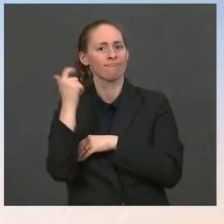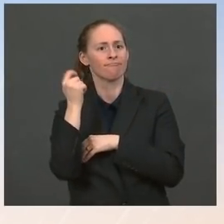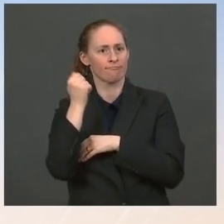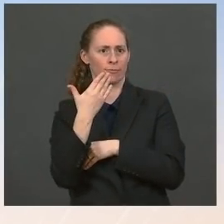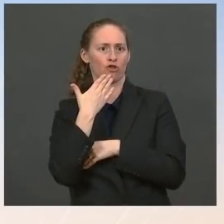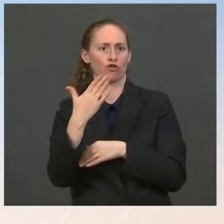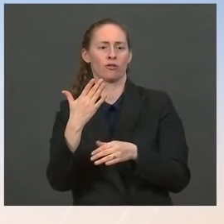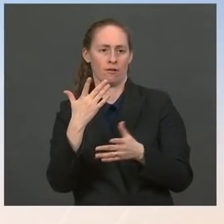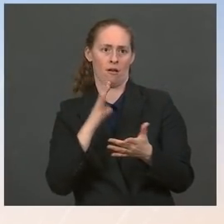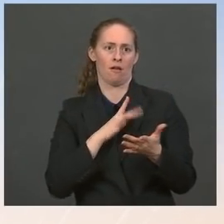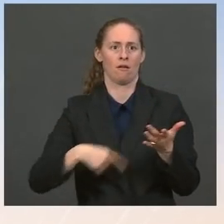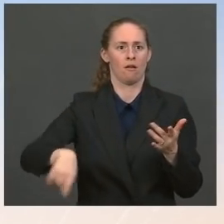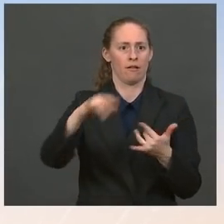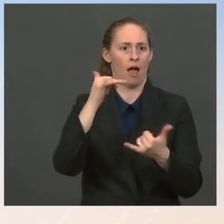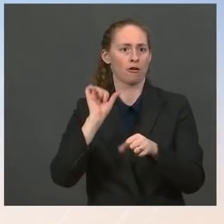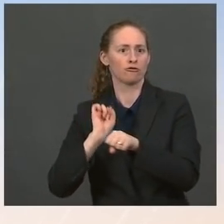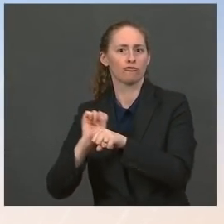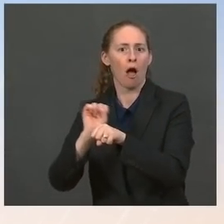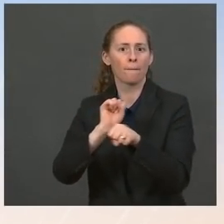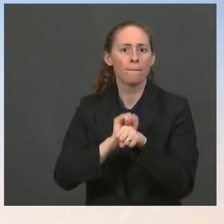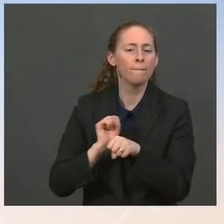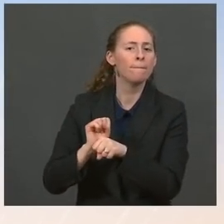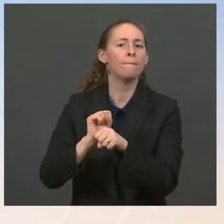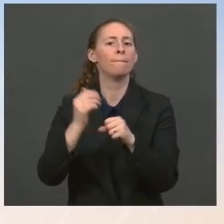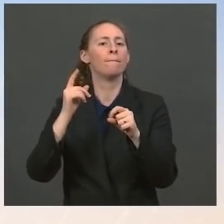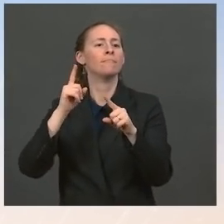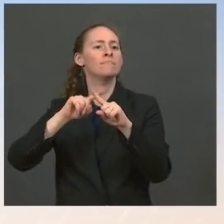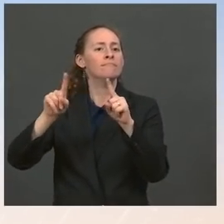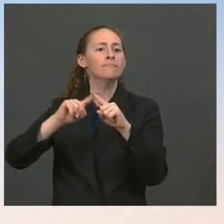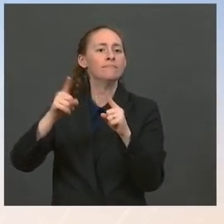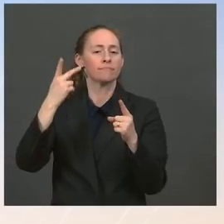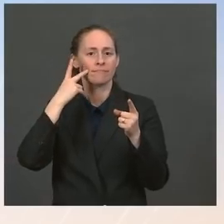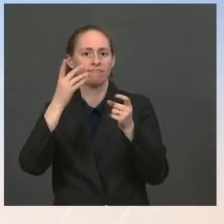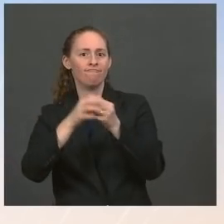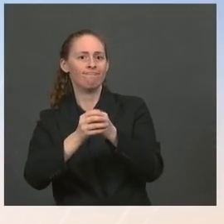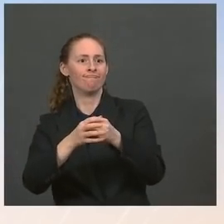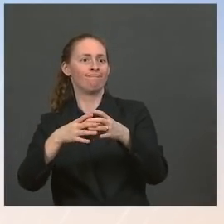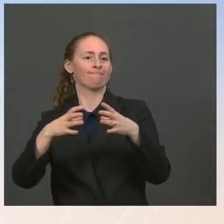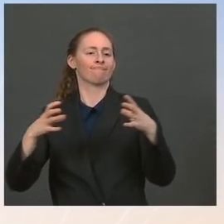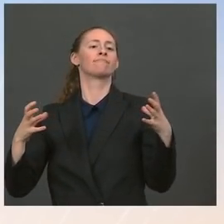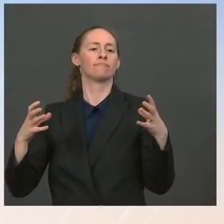We have to ensure that the growth we're seeing is broadly shared, which is so important.